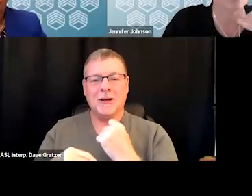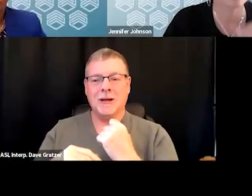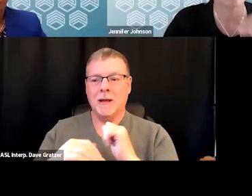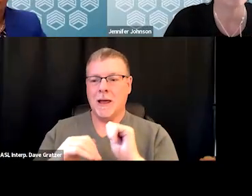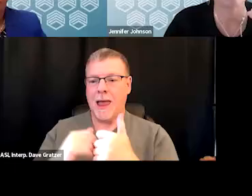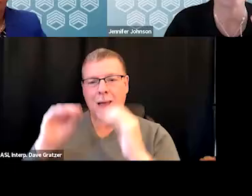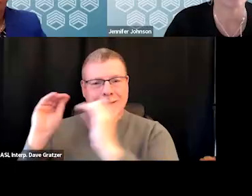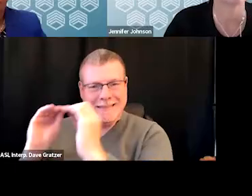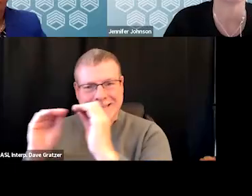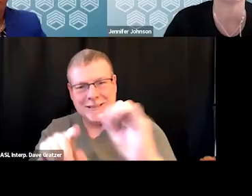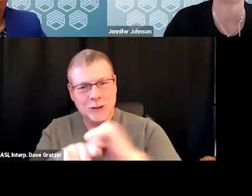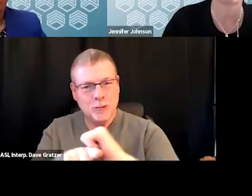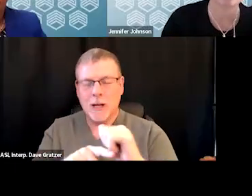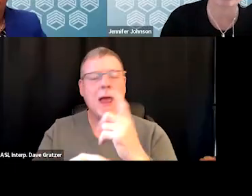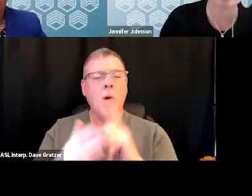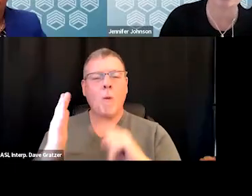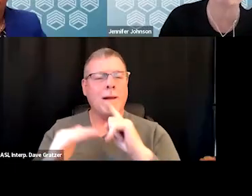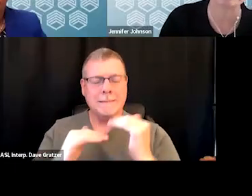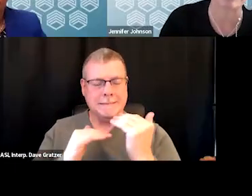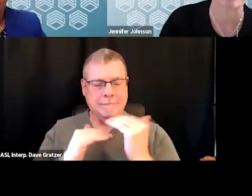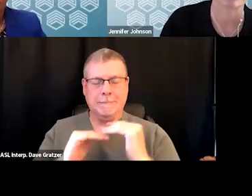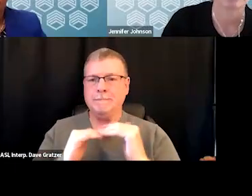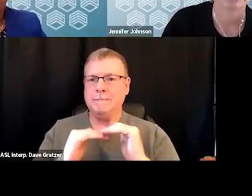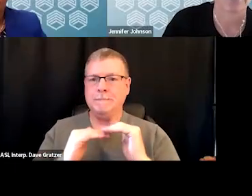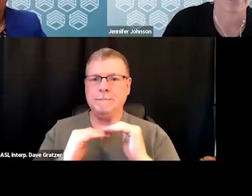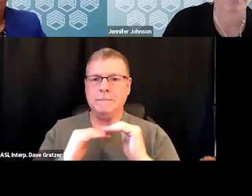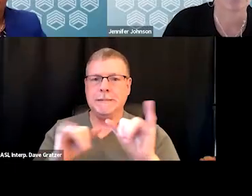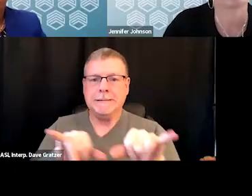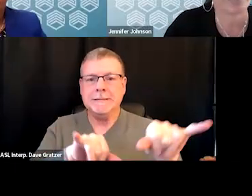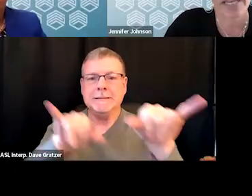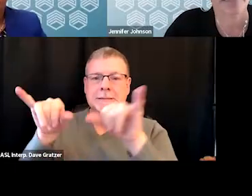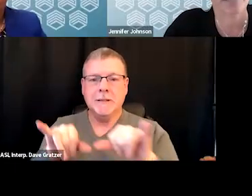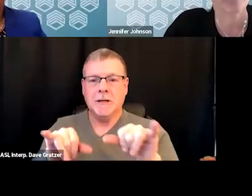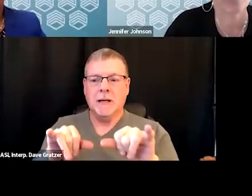And what's the minimum standard? Like, where should we be, and how do we get there?